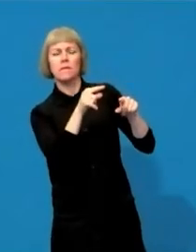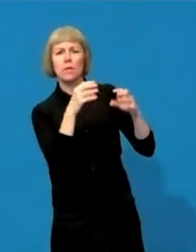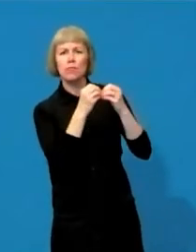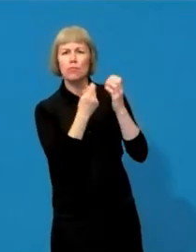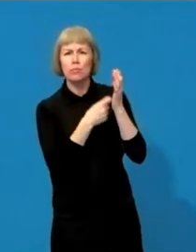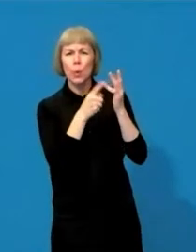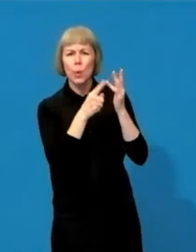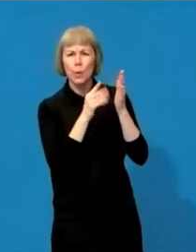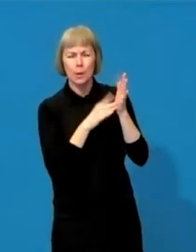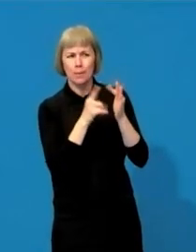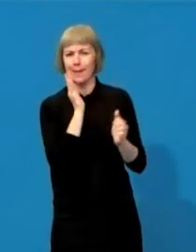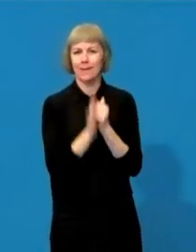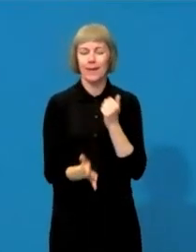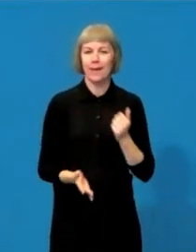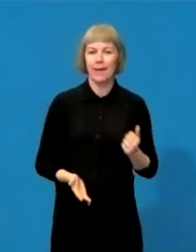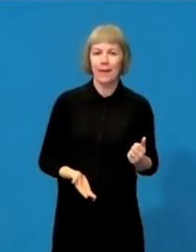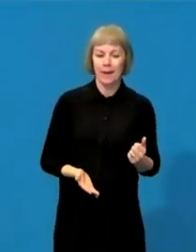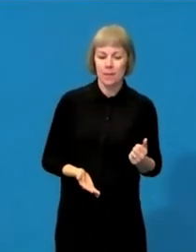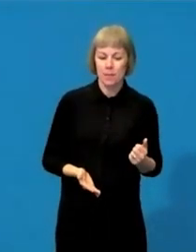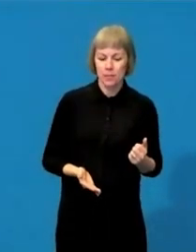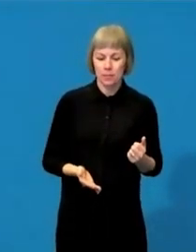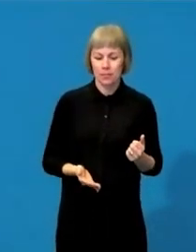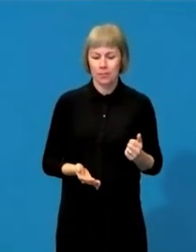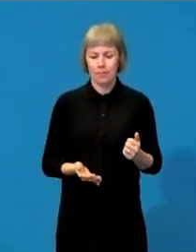That's - I wouldn't - I wouldn't have respite if that's - that wouldn't even be